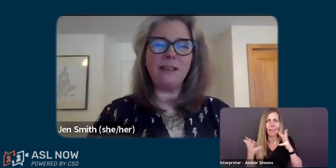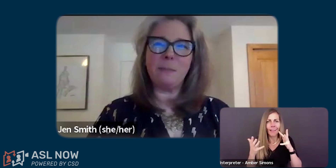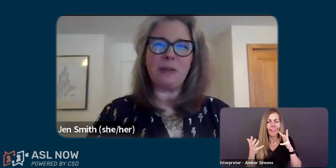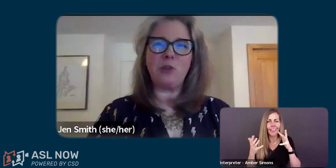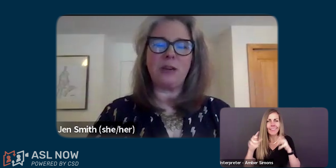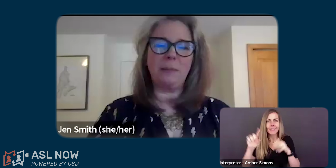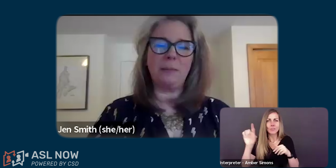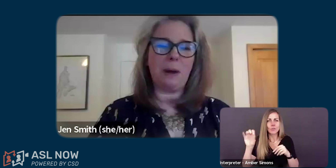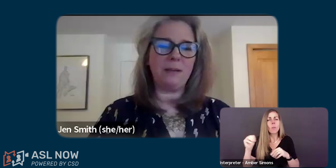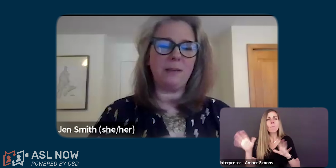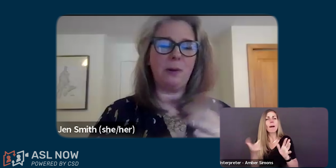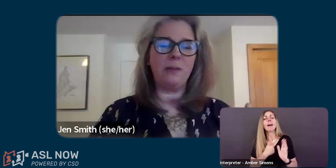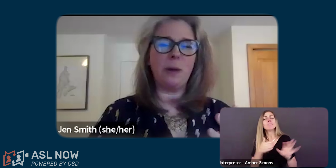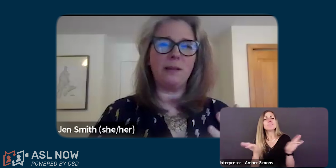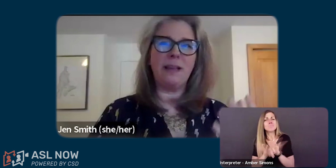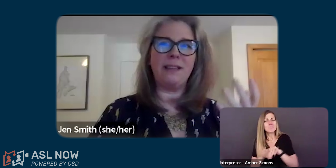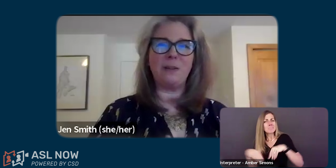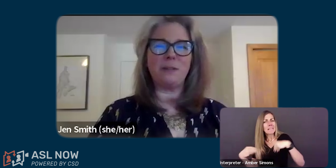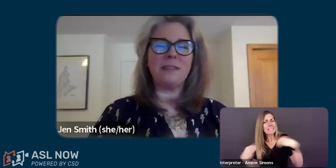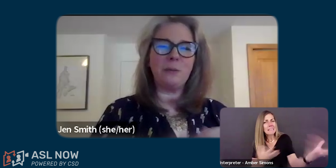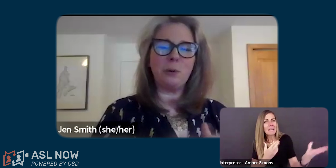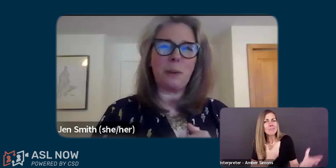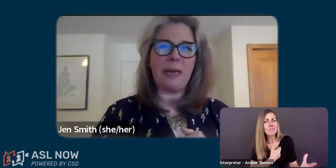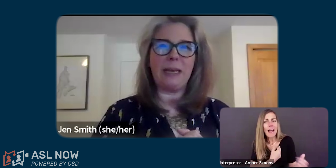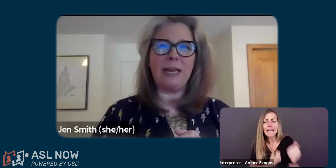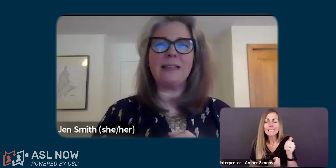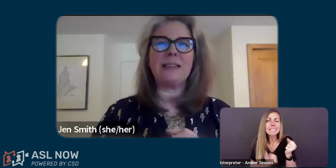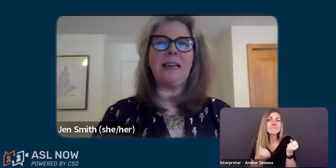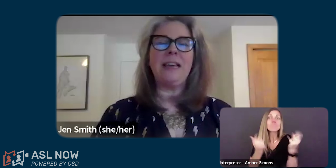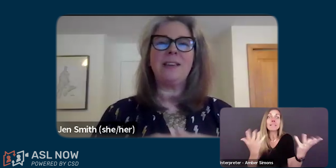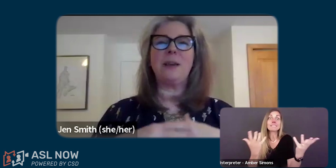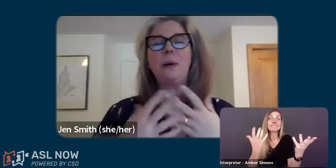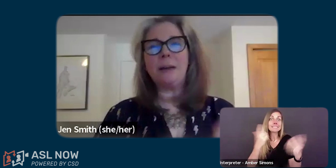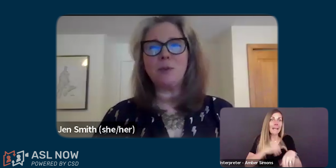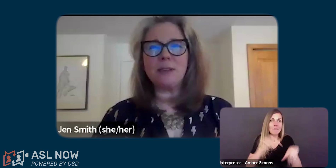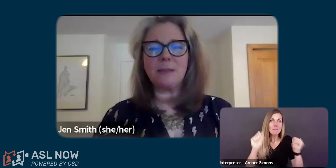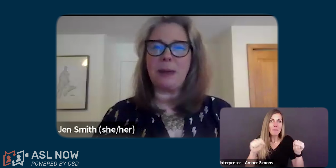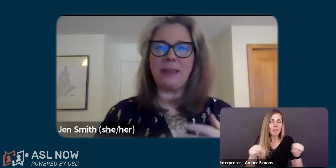as much time as possible, as well as our distinguished panelists. So I'm Jen Smith.